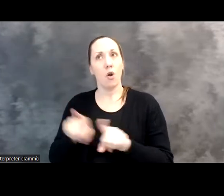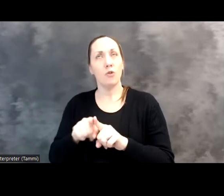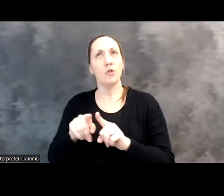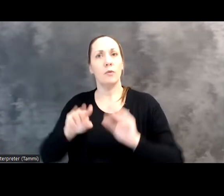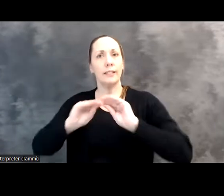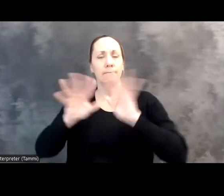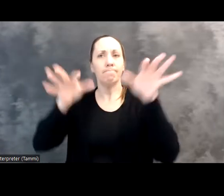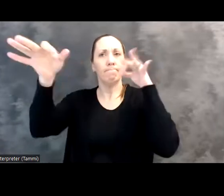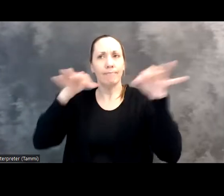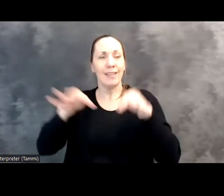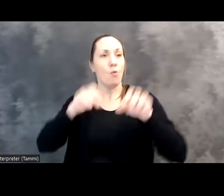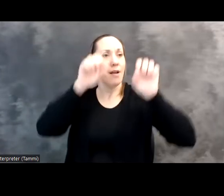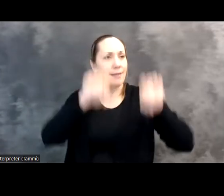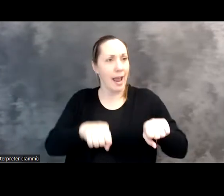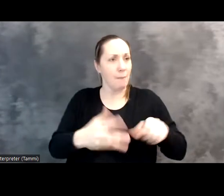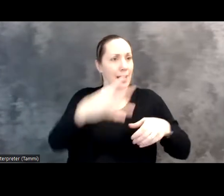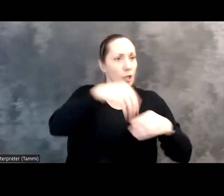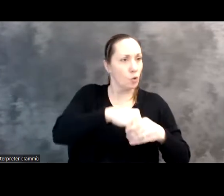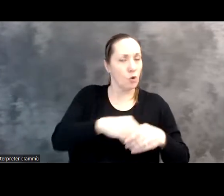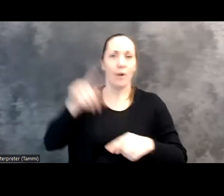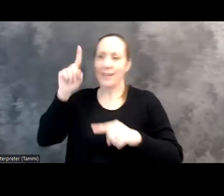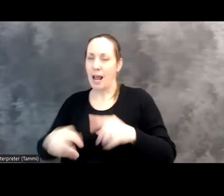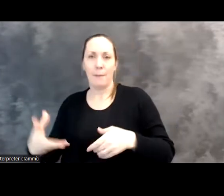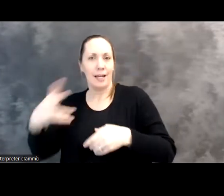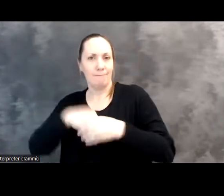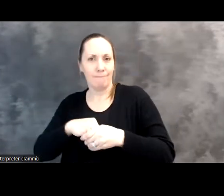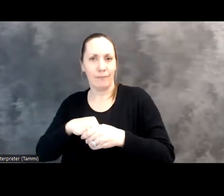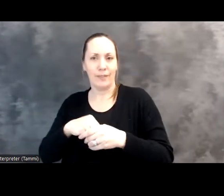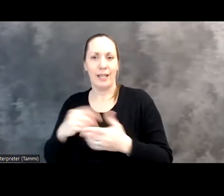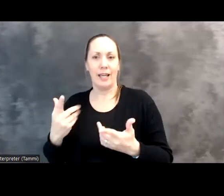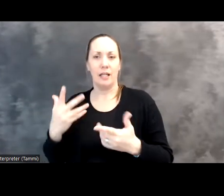make sure that the devices are safe. It brought us very good